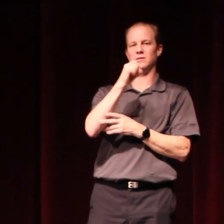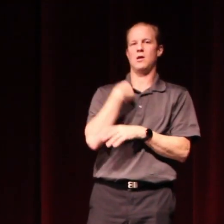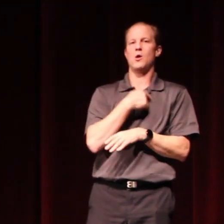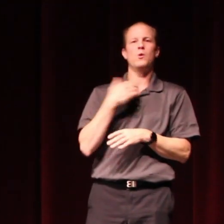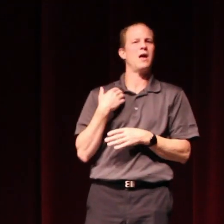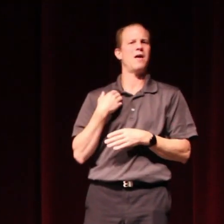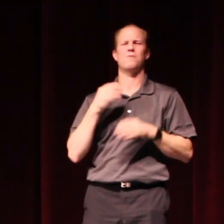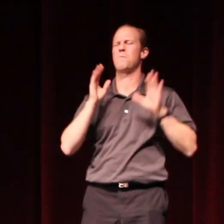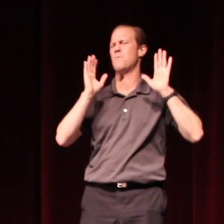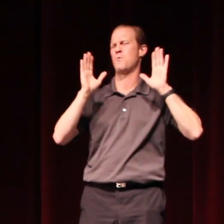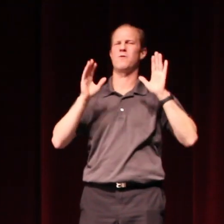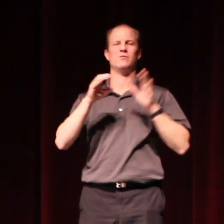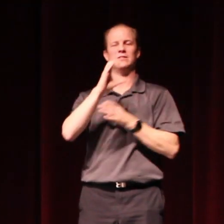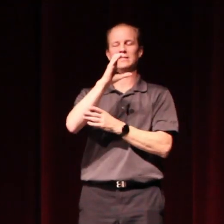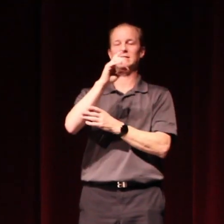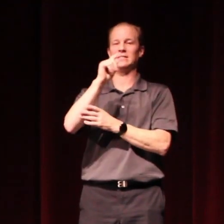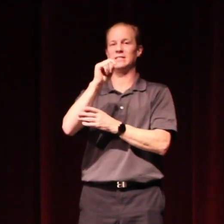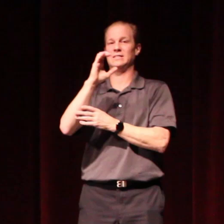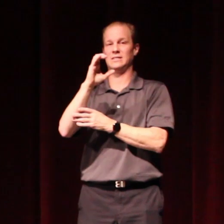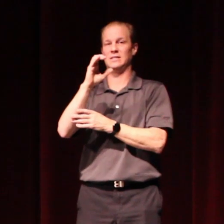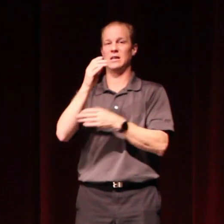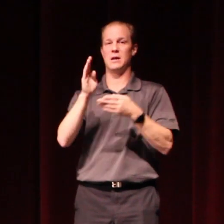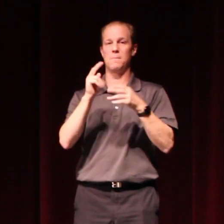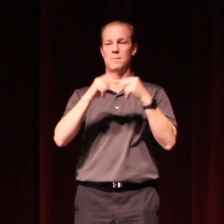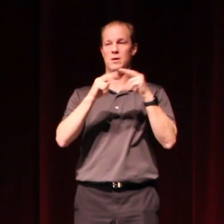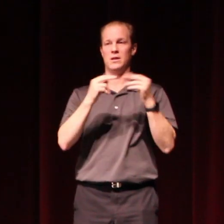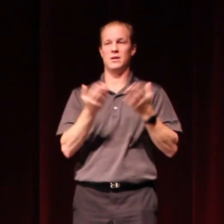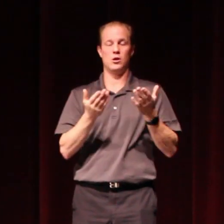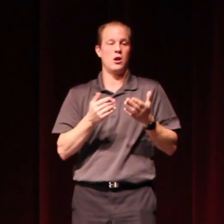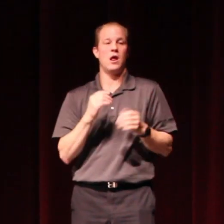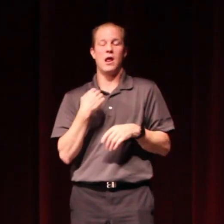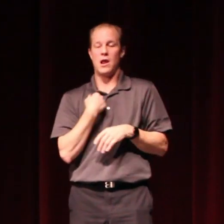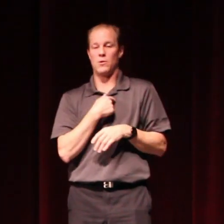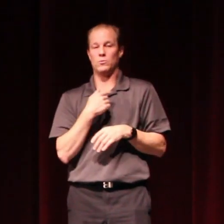as a whole country and community we need to make sure that that's being